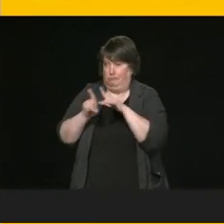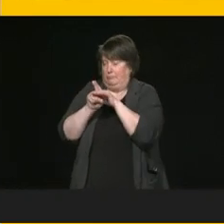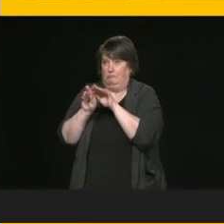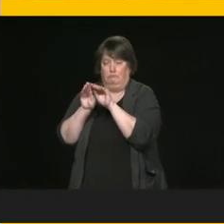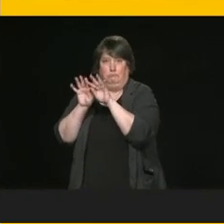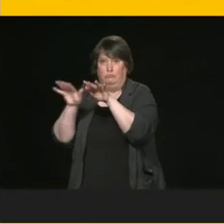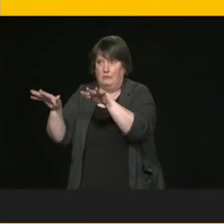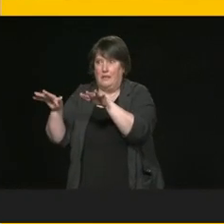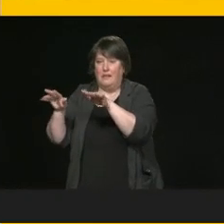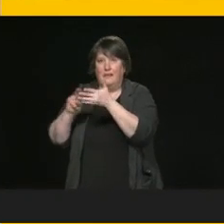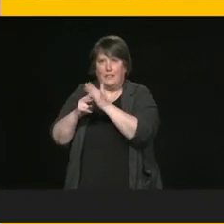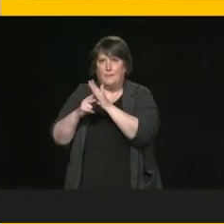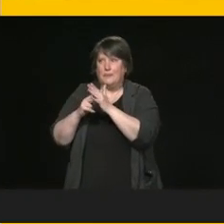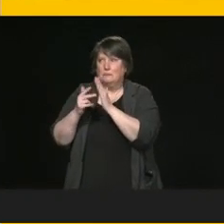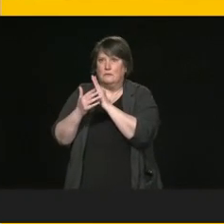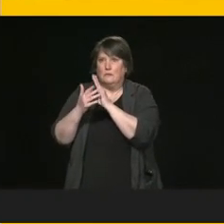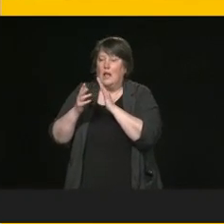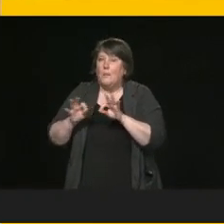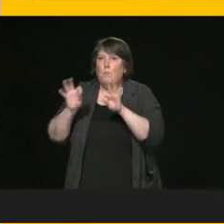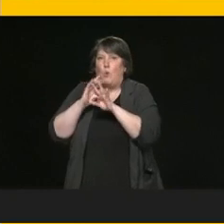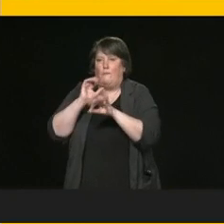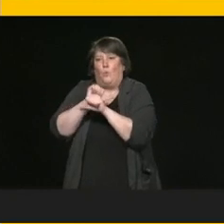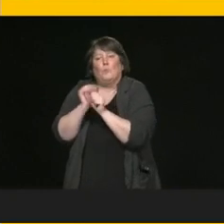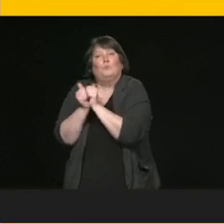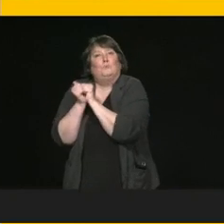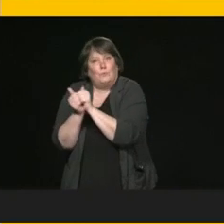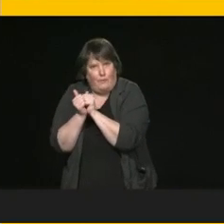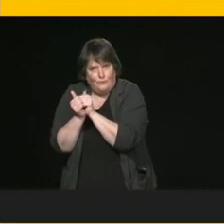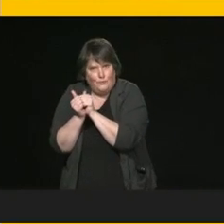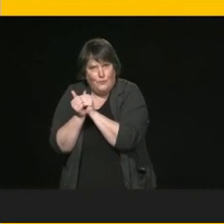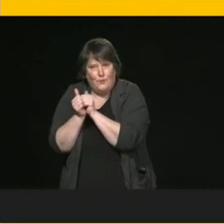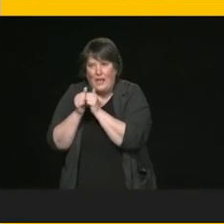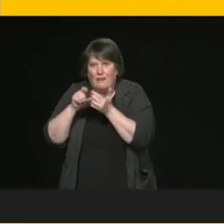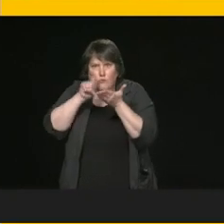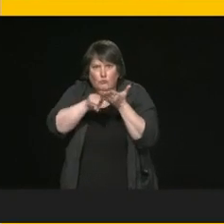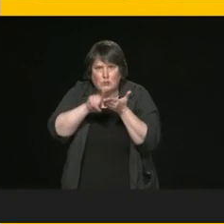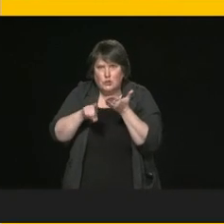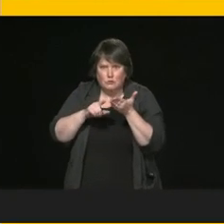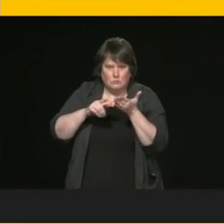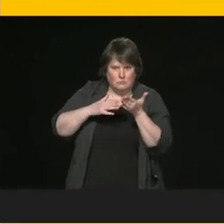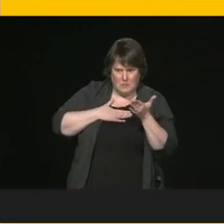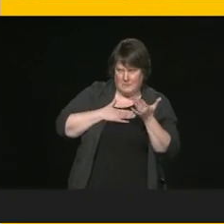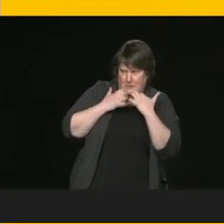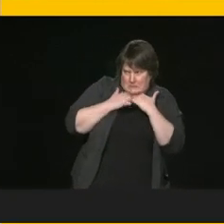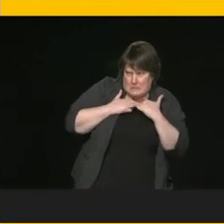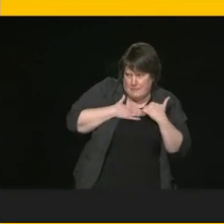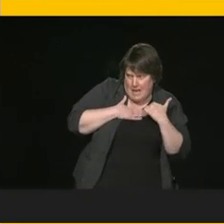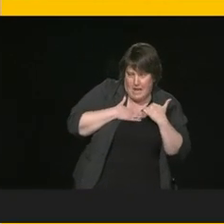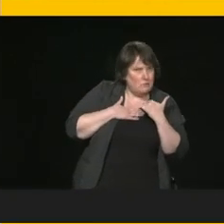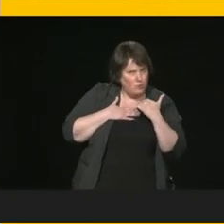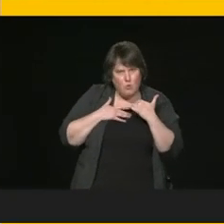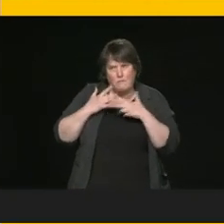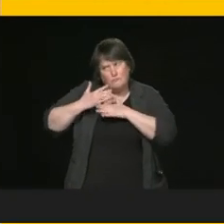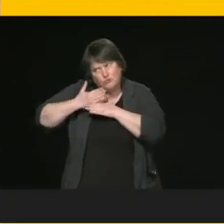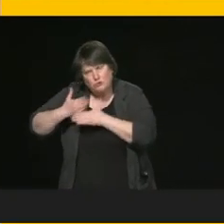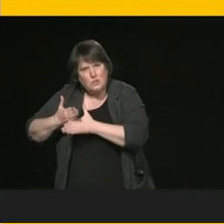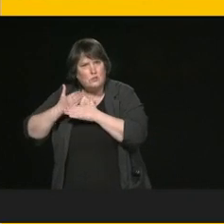COVID-19, AND IN FACT ANY GLOBAL OUTBREAK IS ONE WHERE COUNTRIES HAVE THE CAPACITY TO PULL